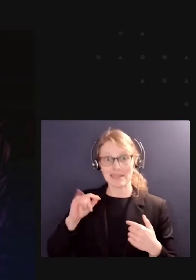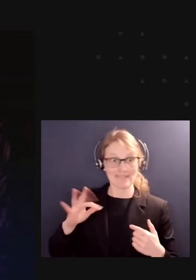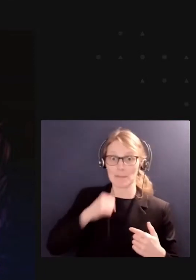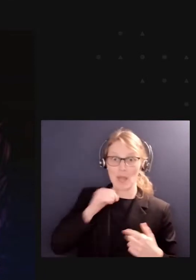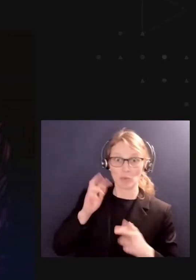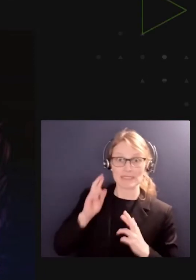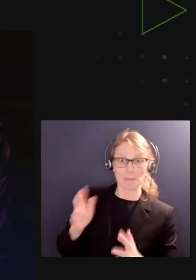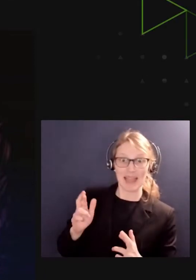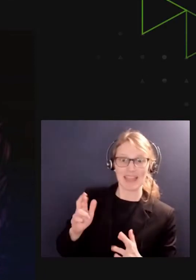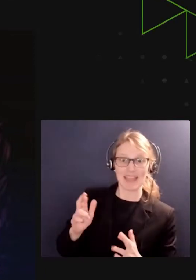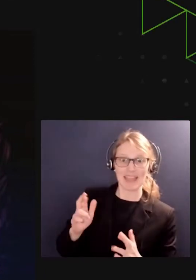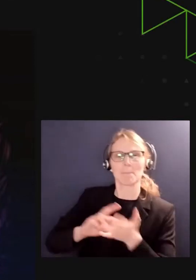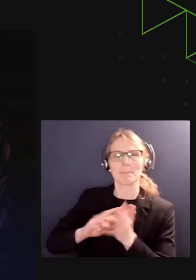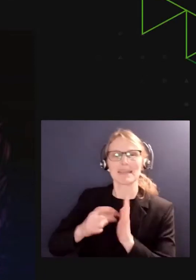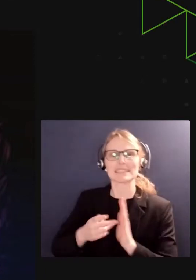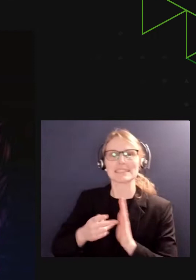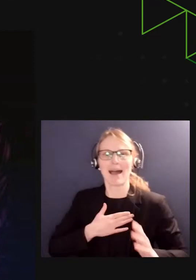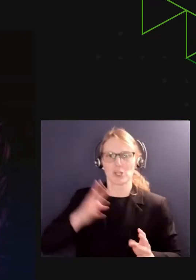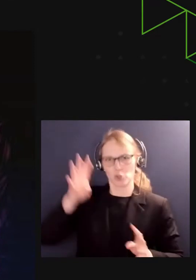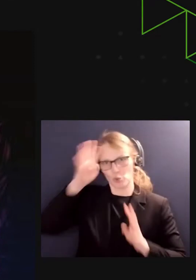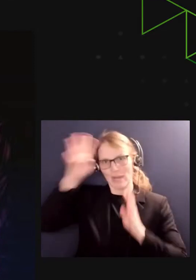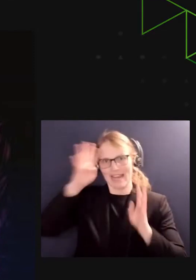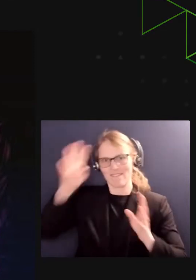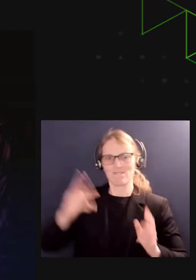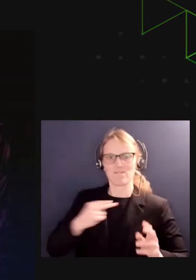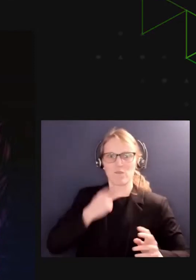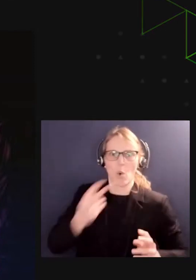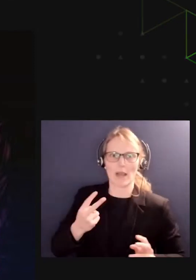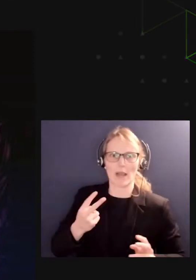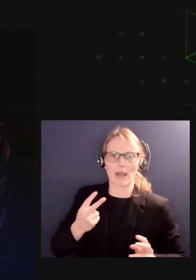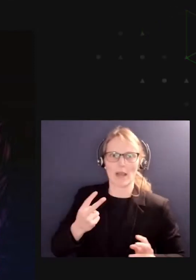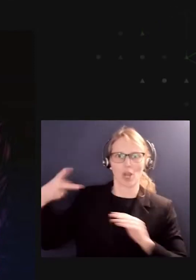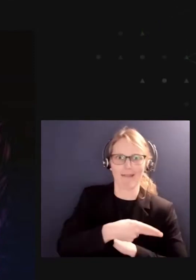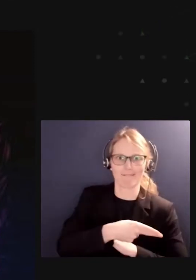And I think you can take almost any personal value and reflect it that way.